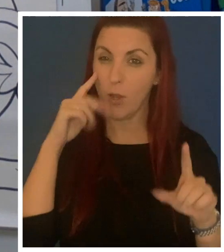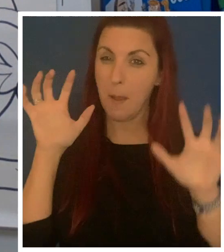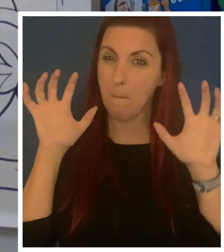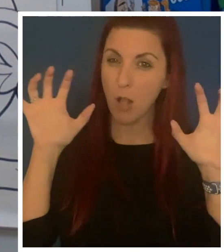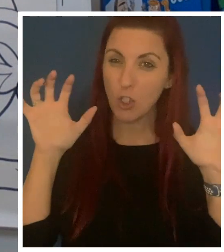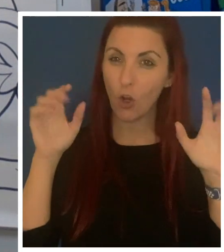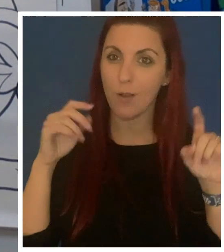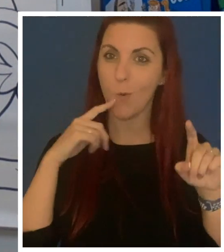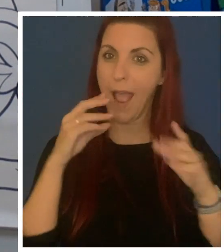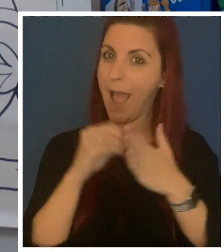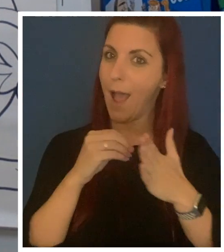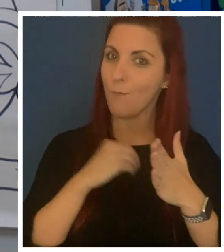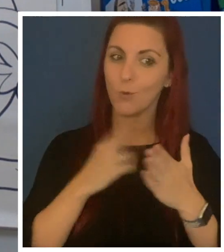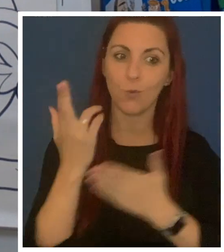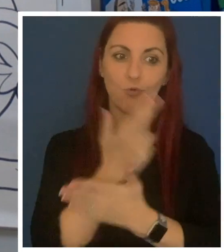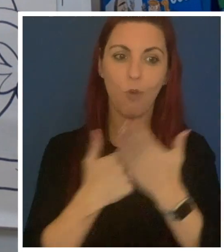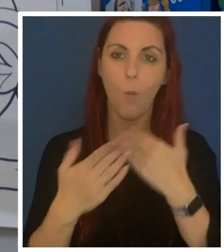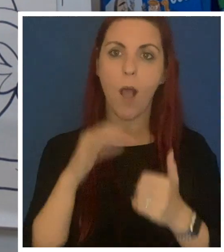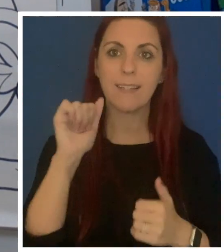thing we're going to draw is his tail.